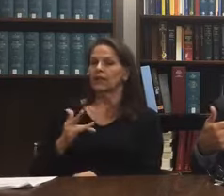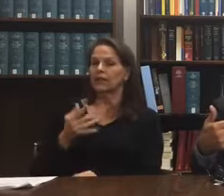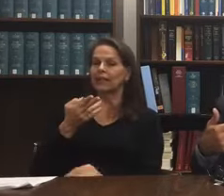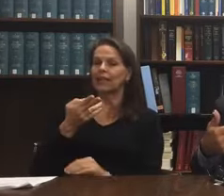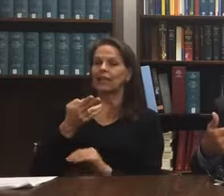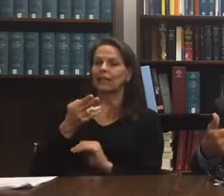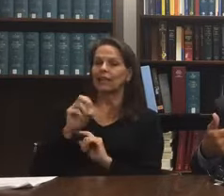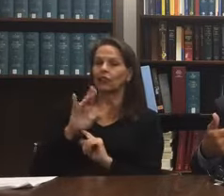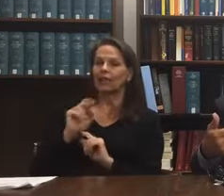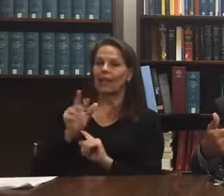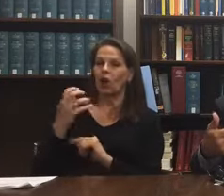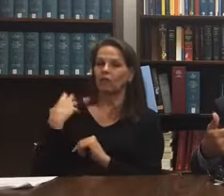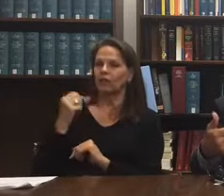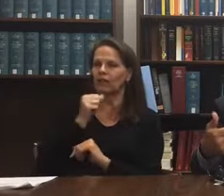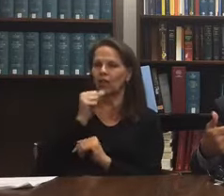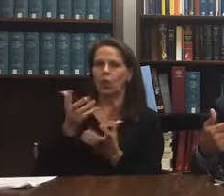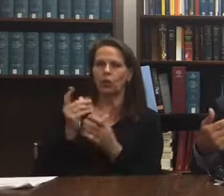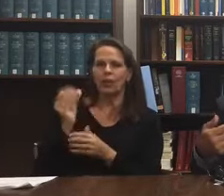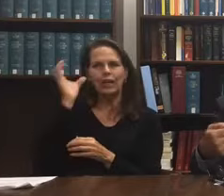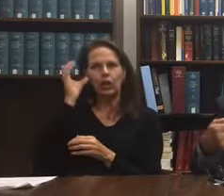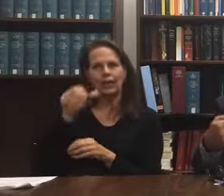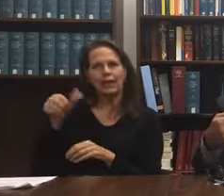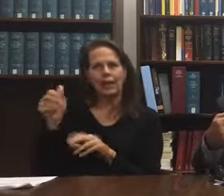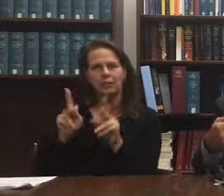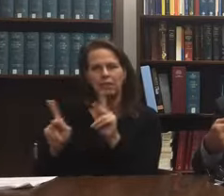want to hear from 12 people on their side there's gonna be one or two key